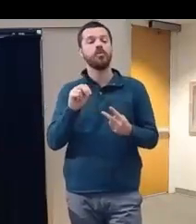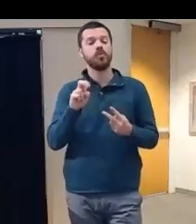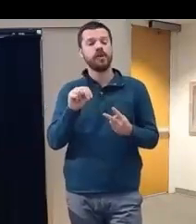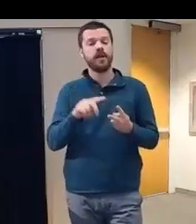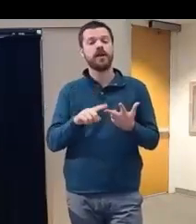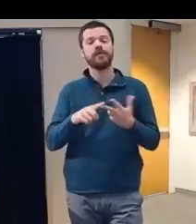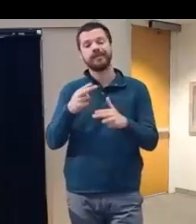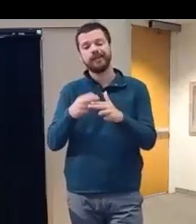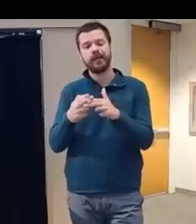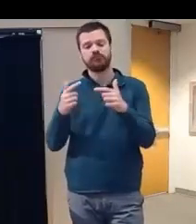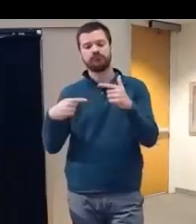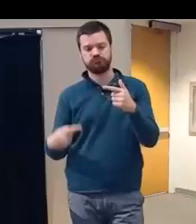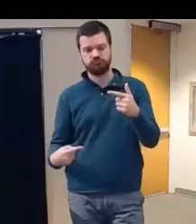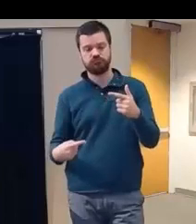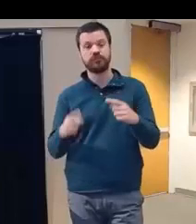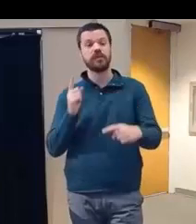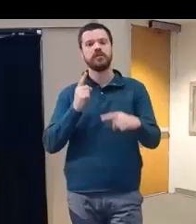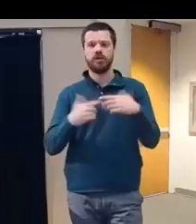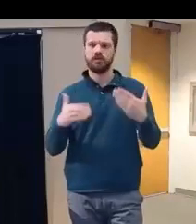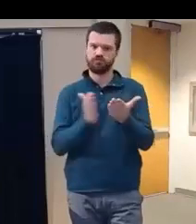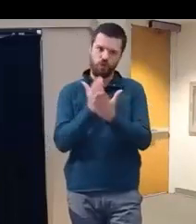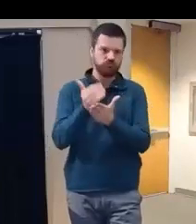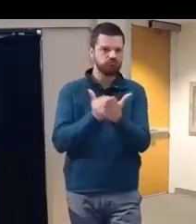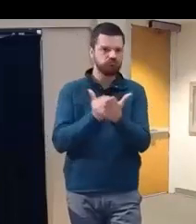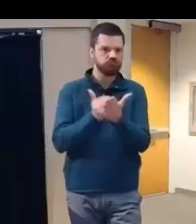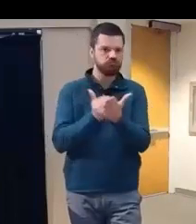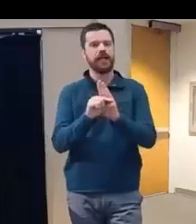Etc we also have a very robust screening committee that consists of both medical